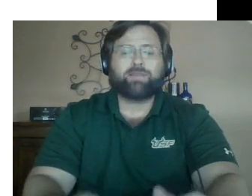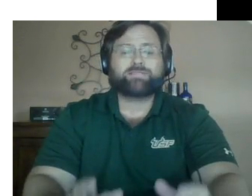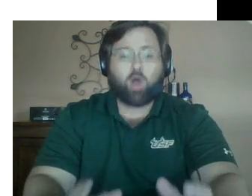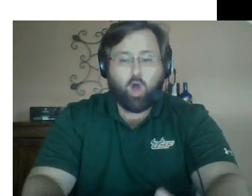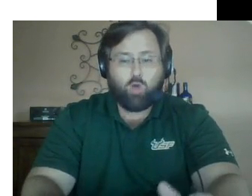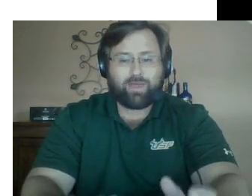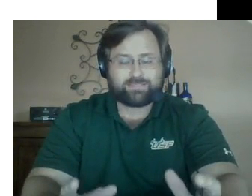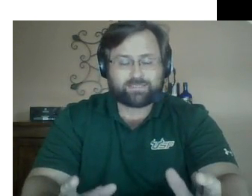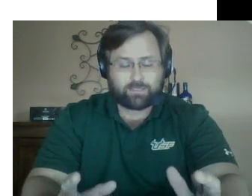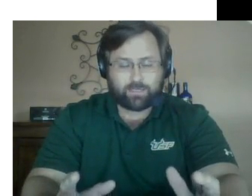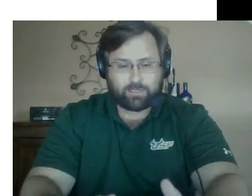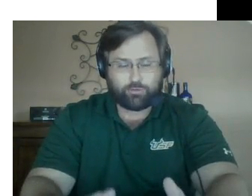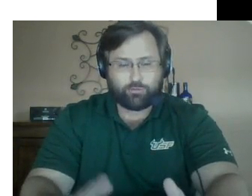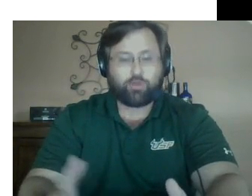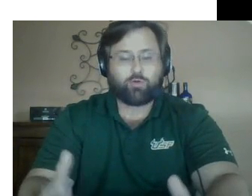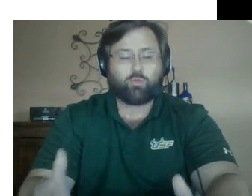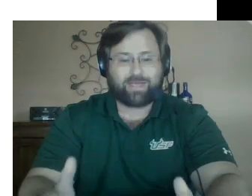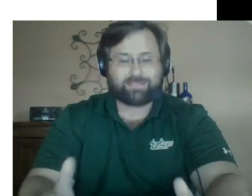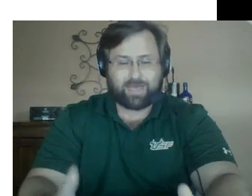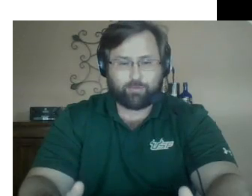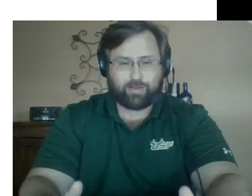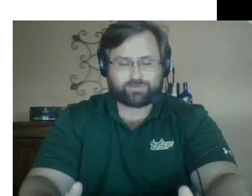must always include raised eyebrows